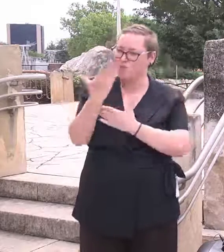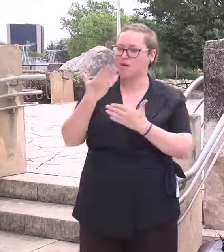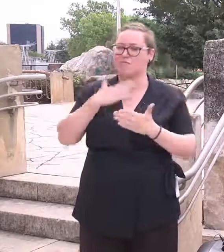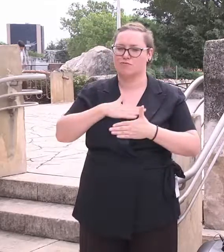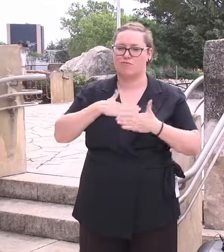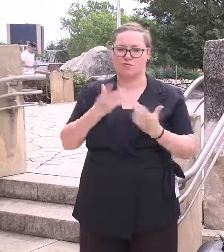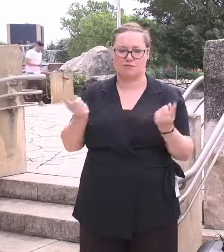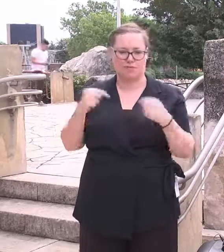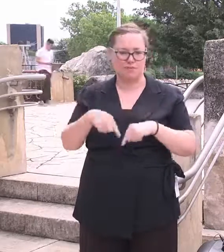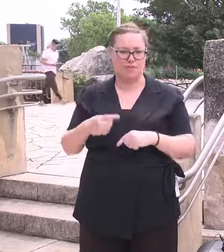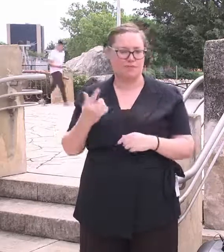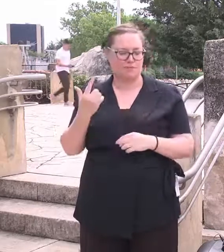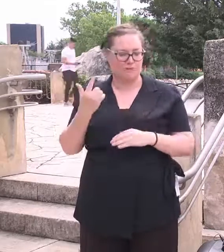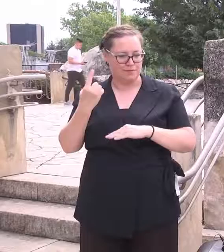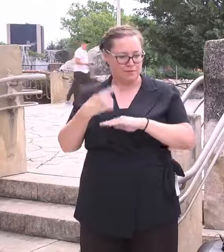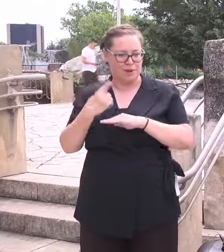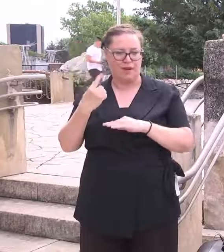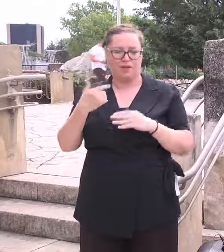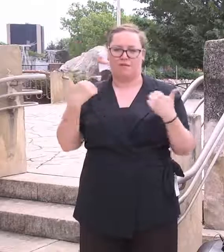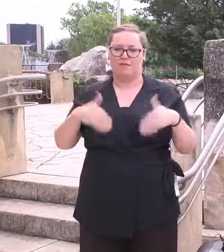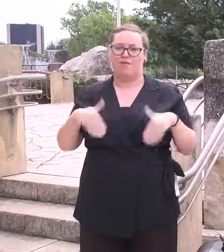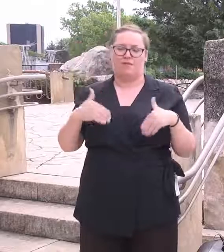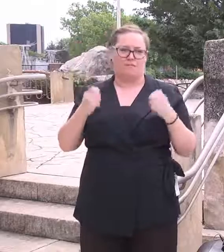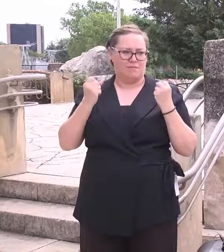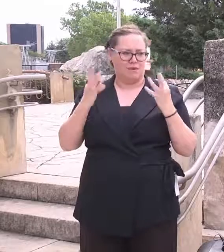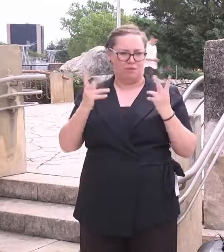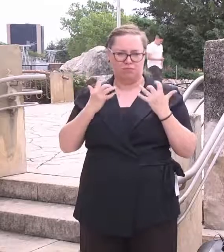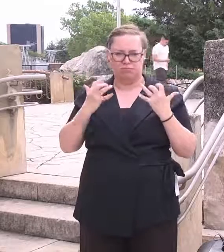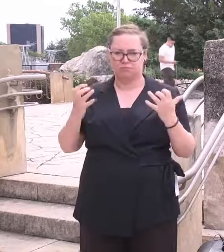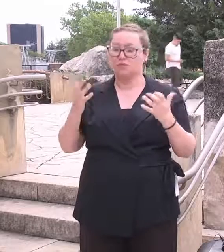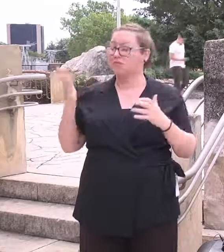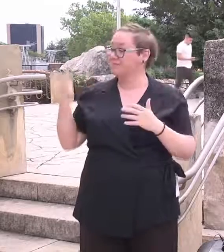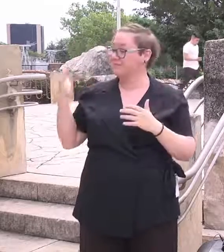today and I'm blowing away I got a lot of folks here if you guys want to come a little closer